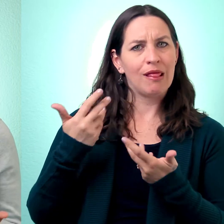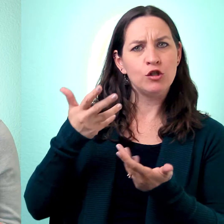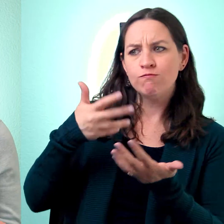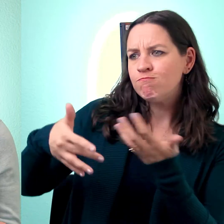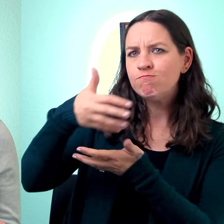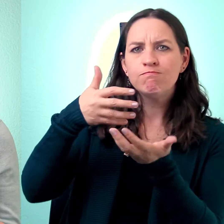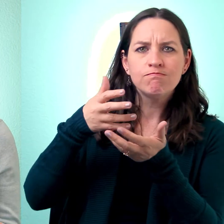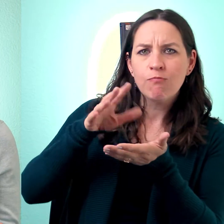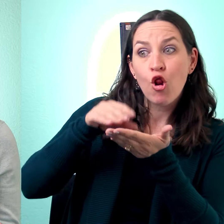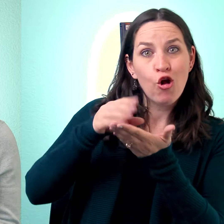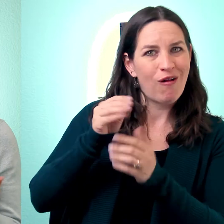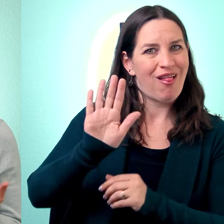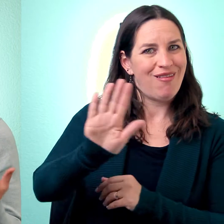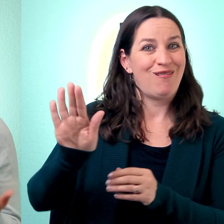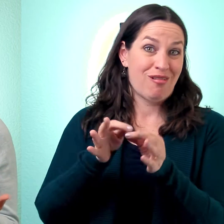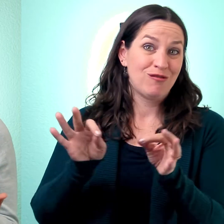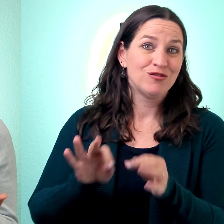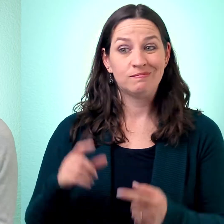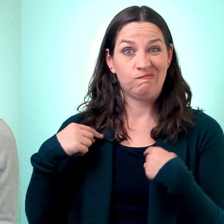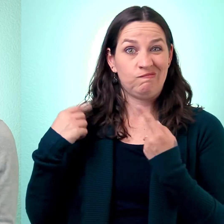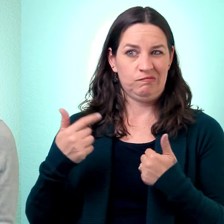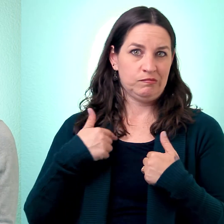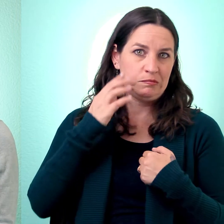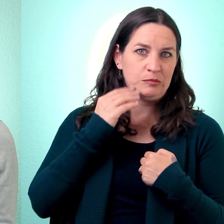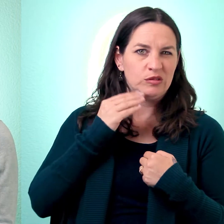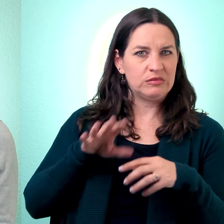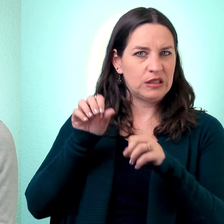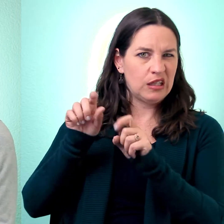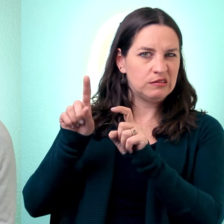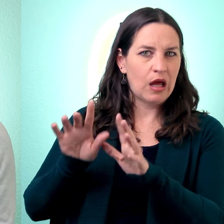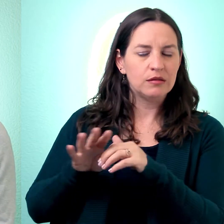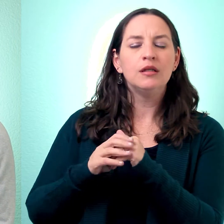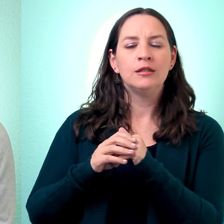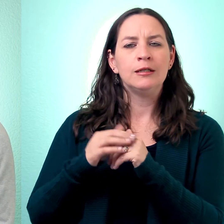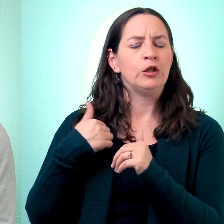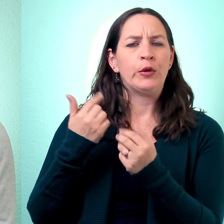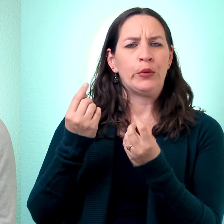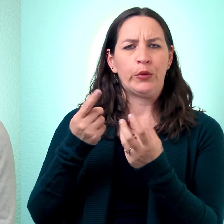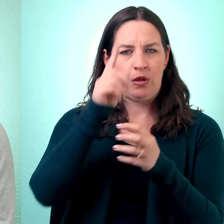with other people and learning from them. One thing that's really helped me when taking assessments is to picture each part